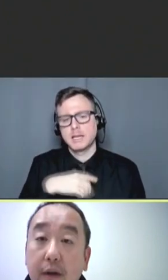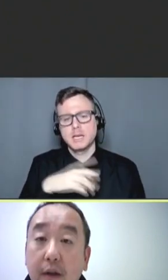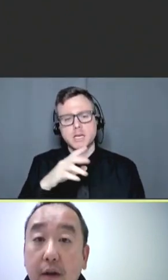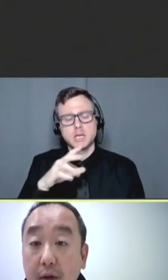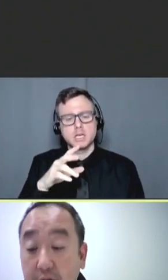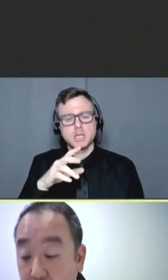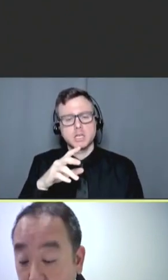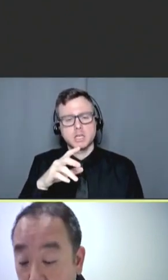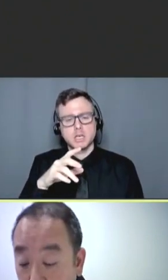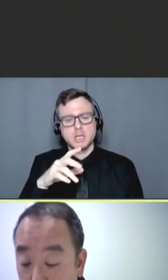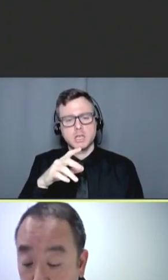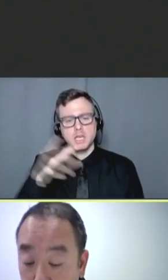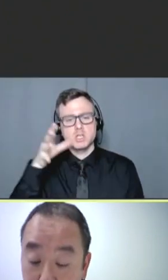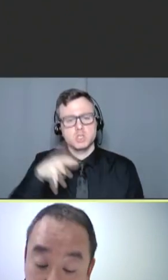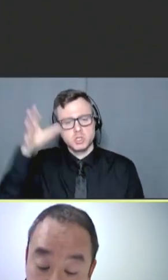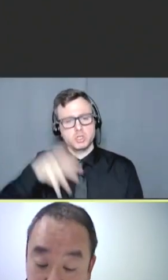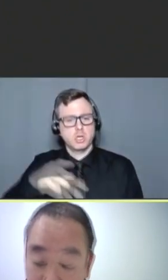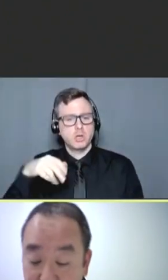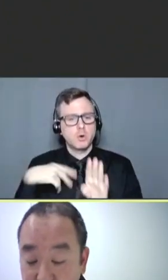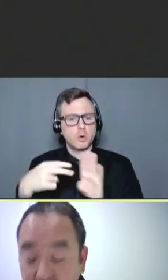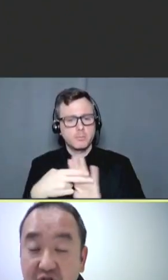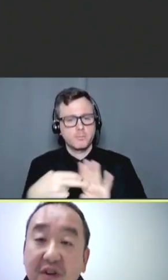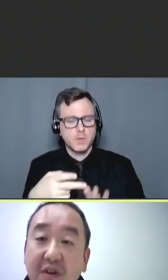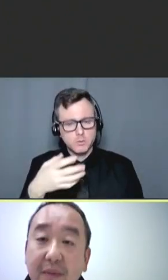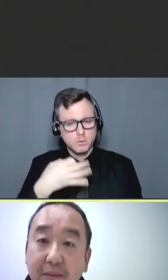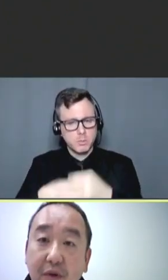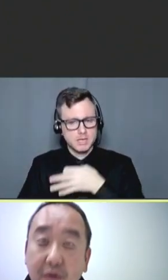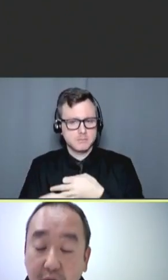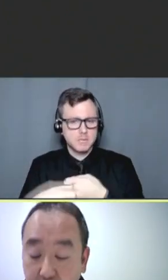what the communities often call hormonal replacement therapy for transgender people who